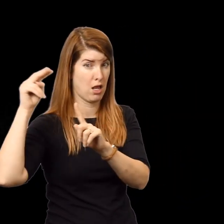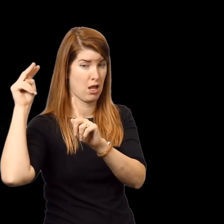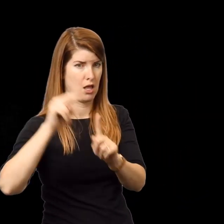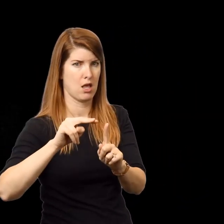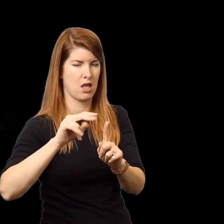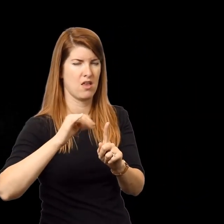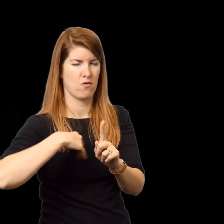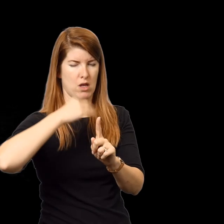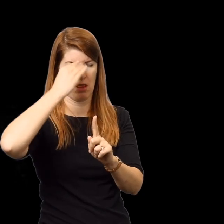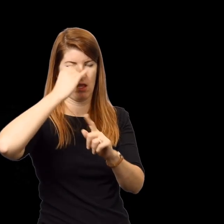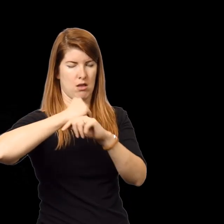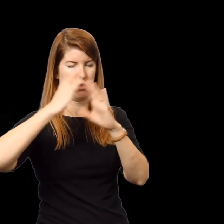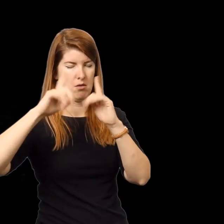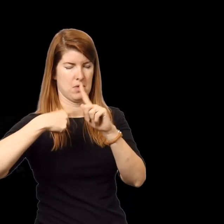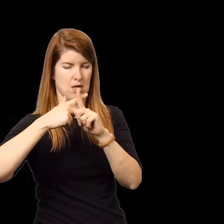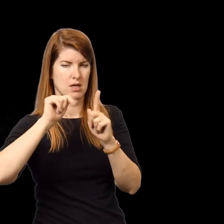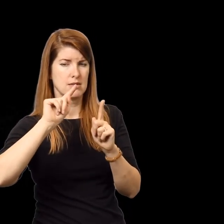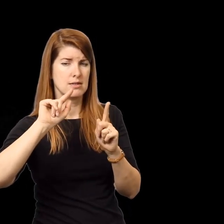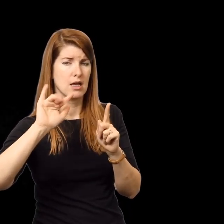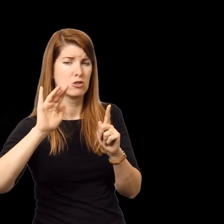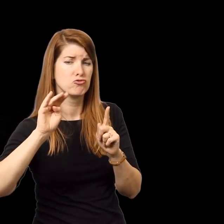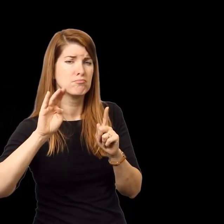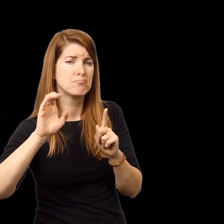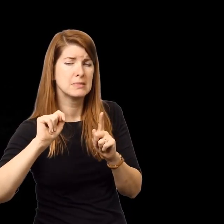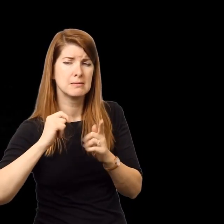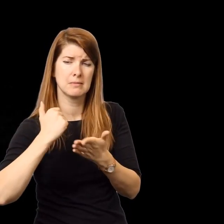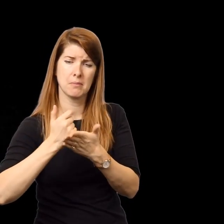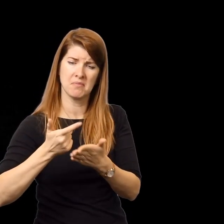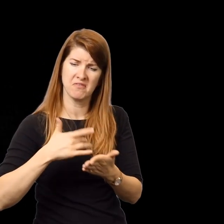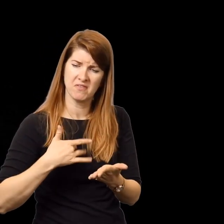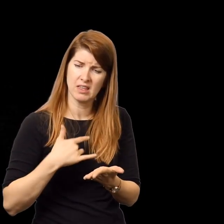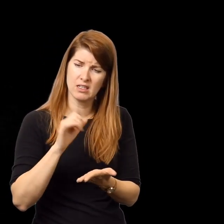if we can work from an attachment perspective and help this child feel secure,